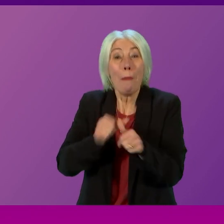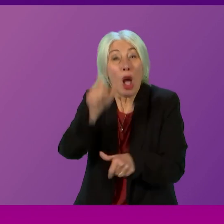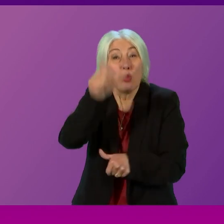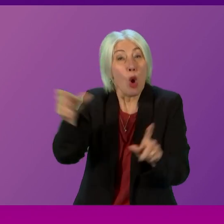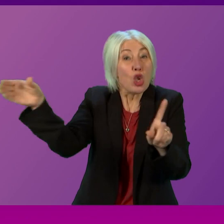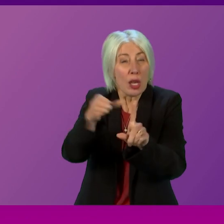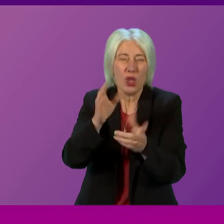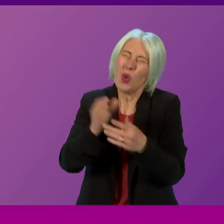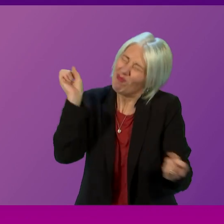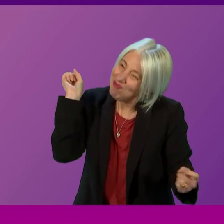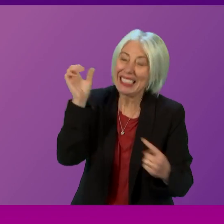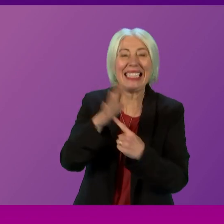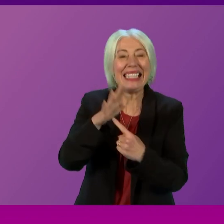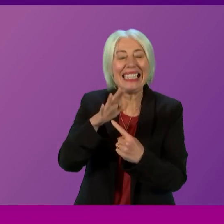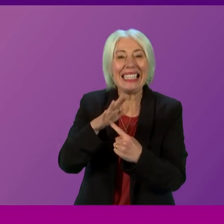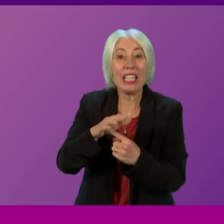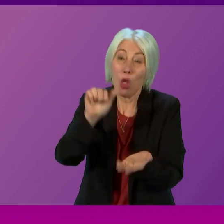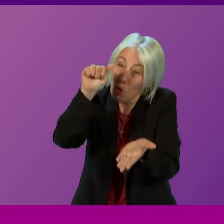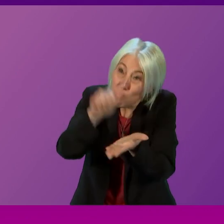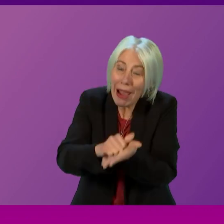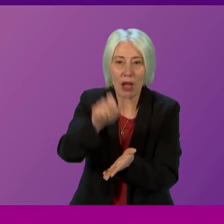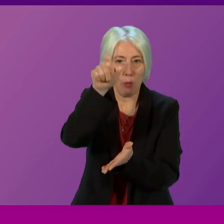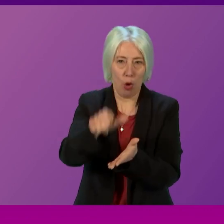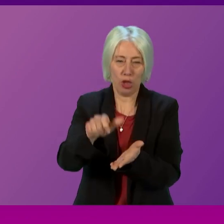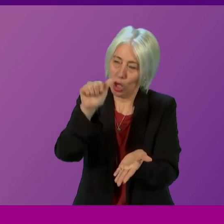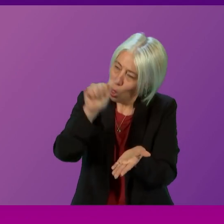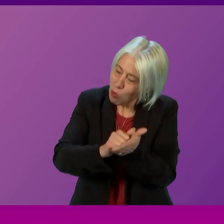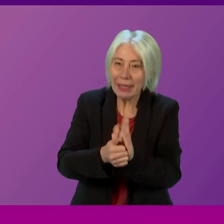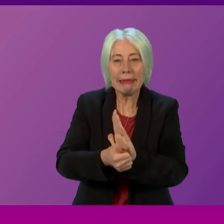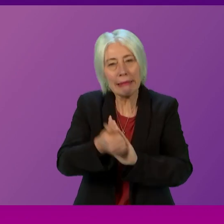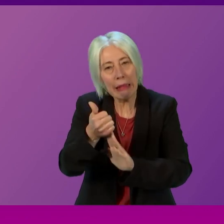essential that we get the right person with the right skills and the right expertise,